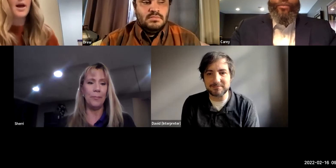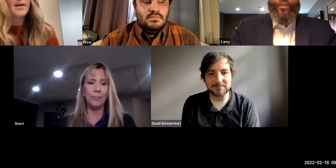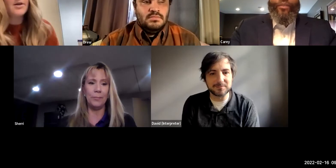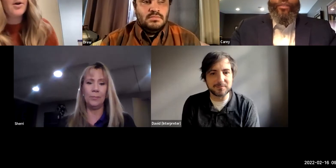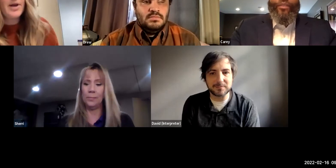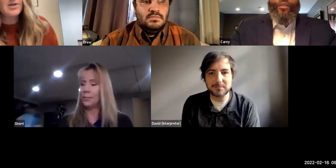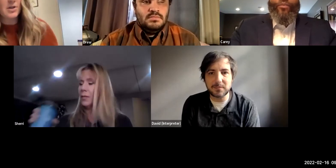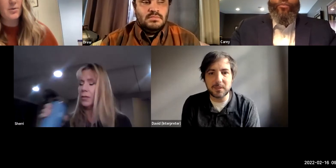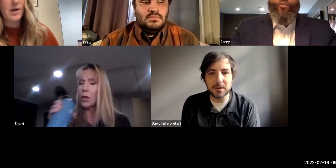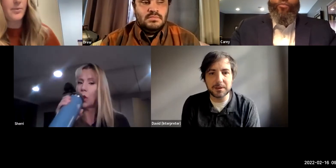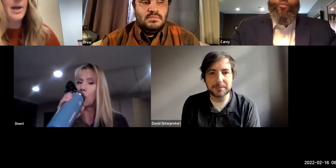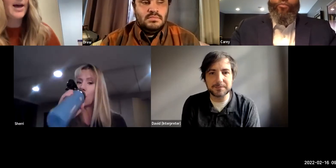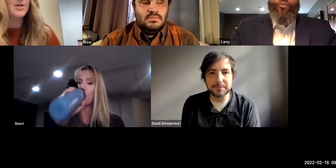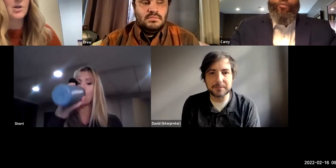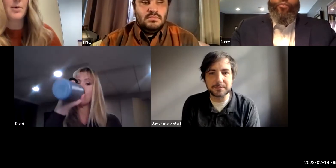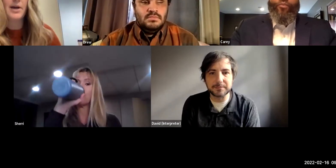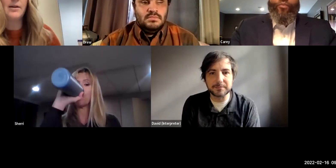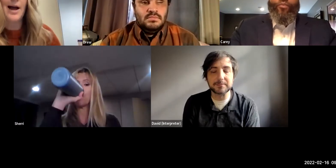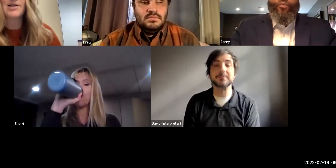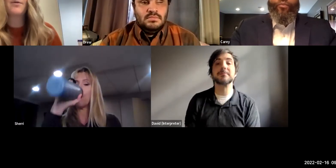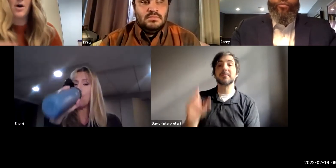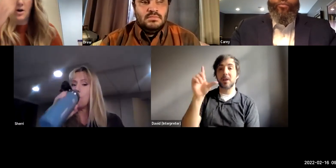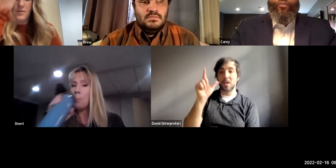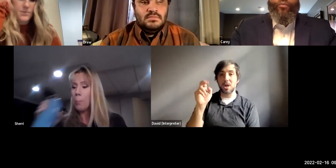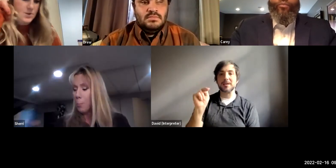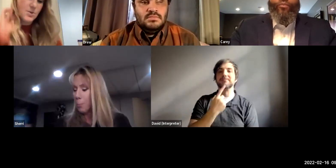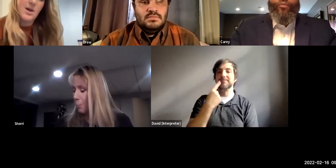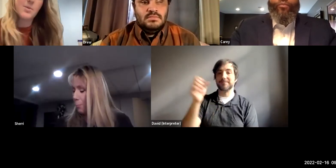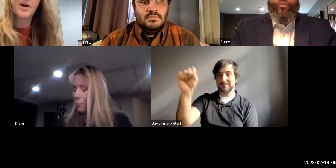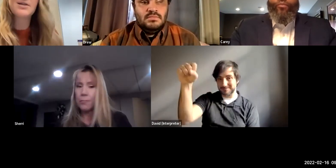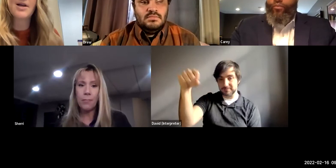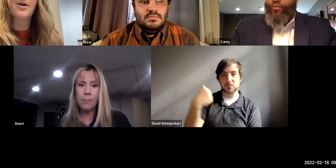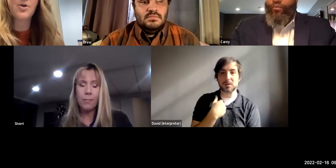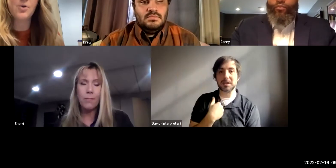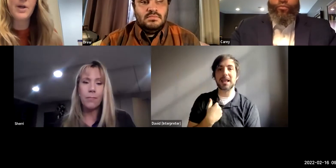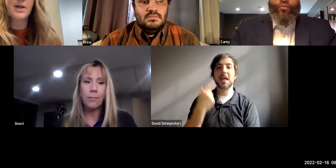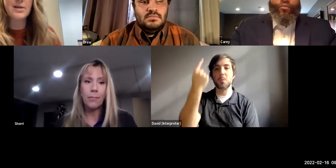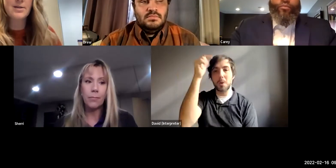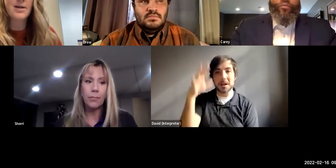? >> Lauren: We had a gentleman out last fall to the enterprise center who